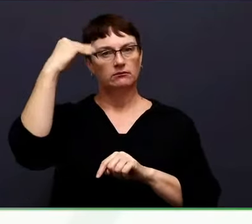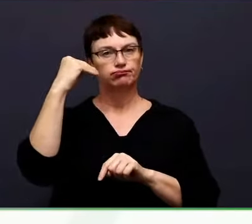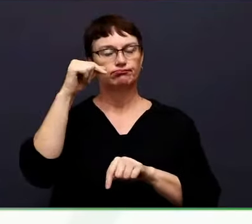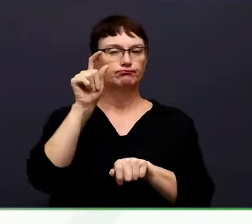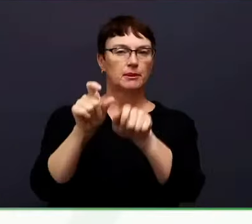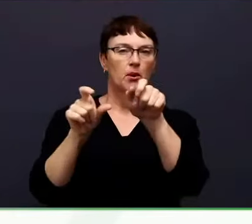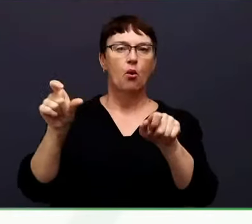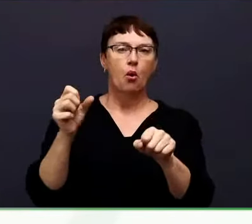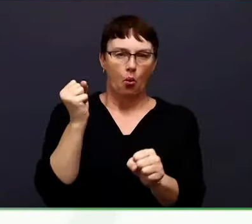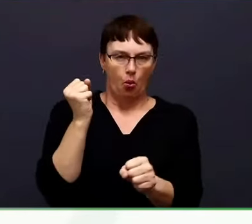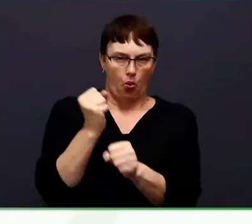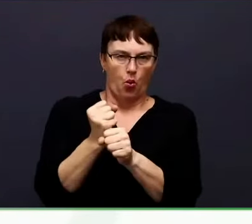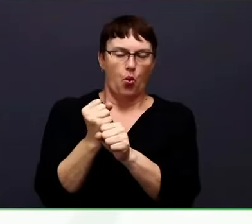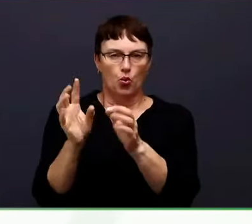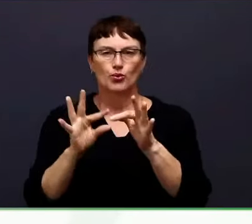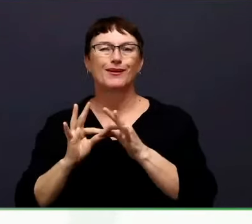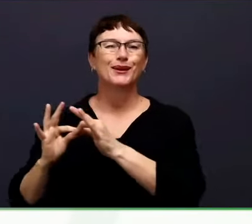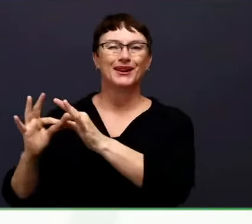start their self advocacy work as well.